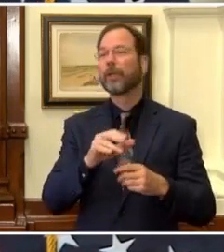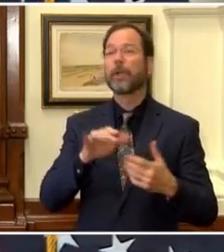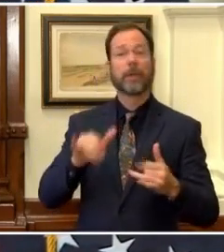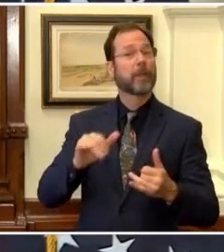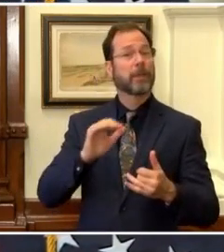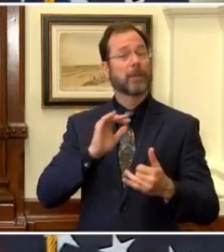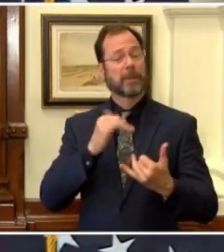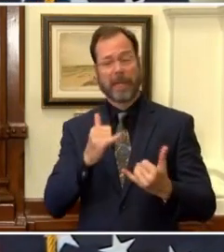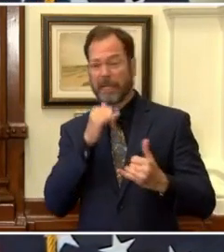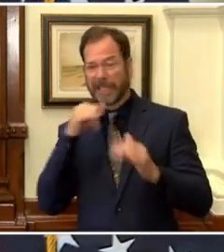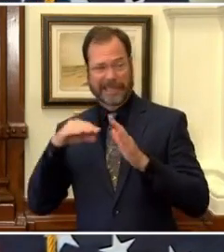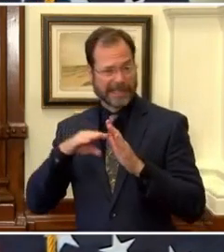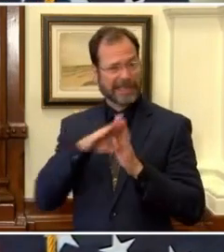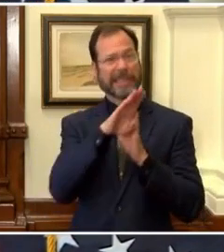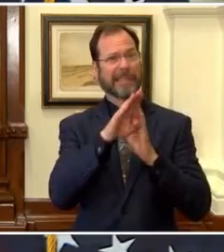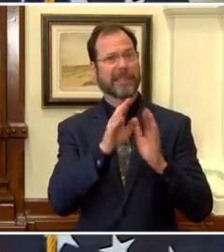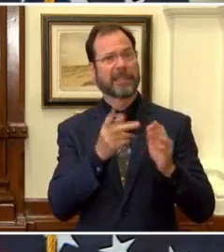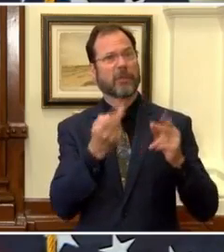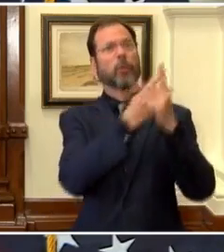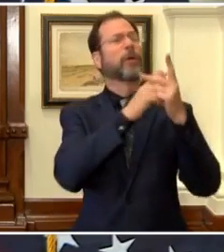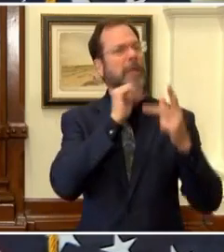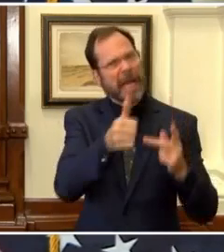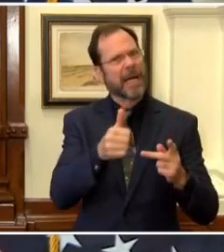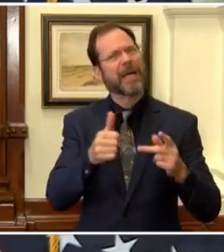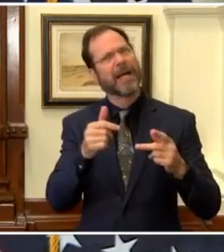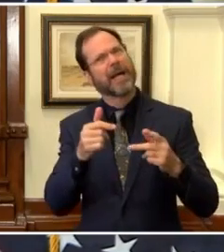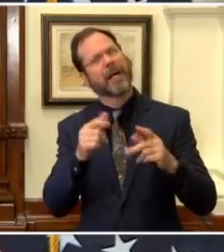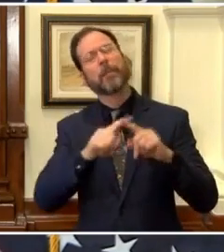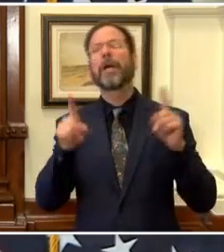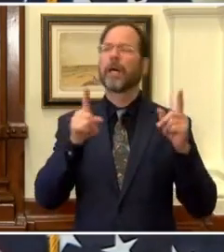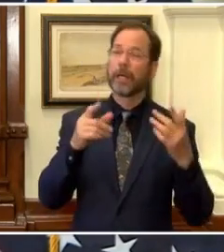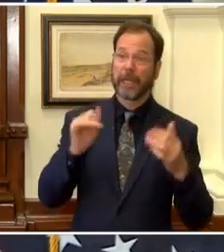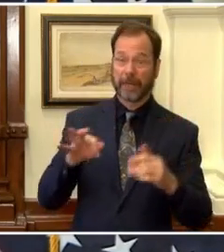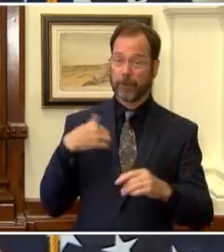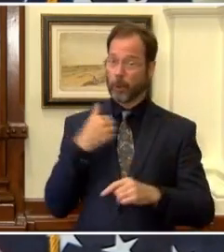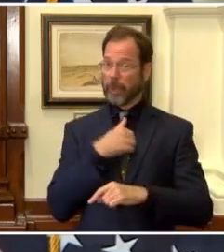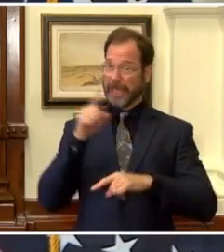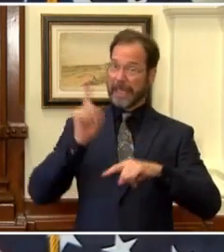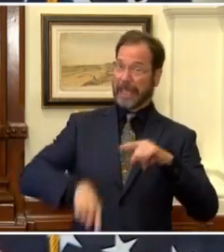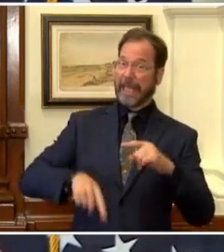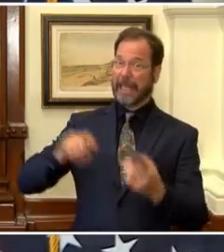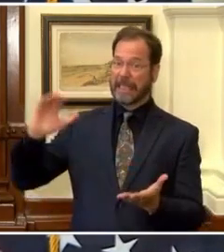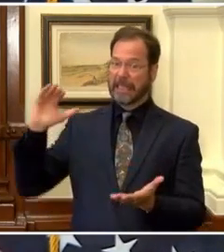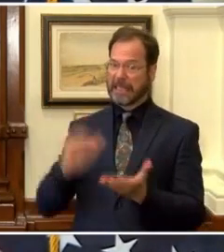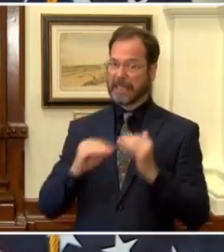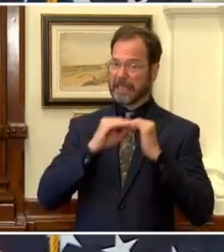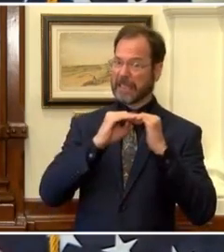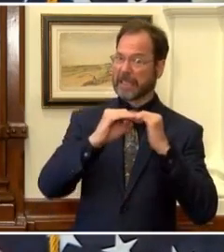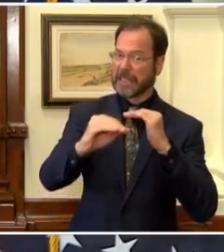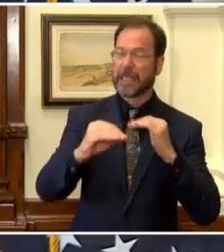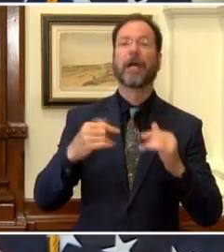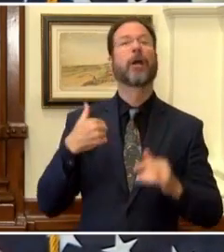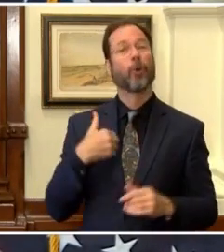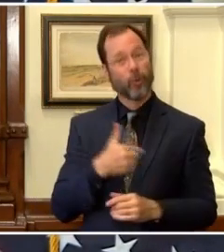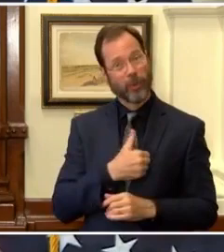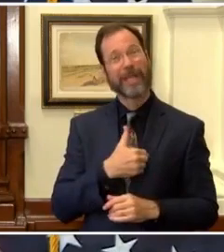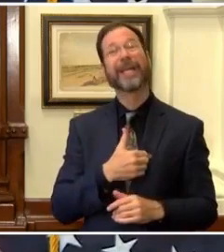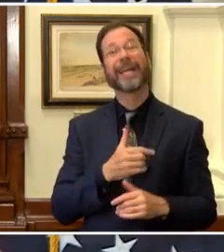BUT, IT'S A MINORITY OF THE PATIENTS IN OUR ICUS AND BEDS. THEY ARE NOT DRIVING THE CENSUS